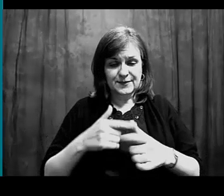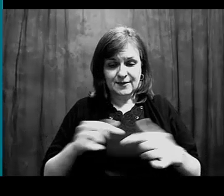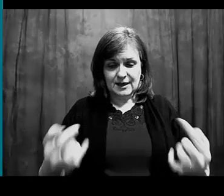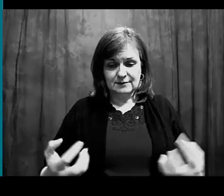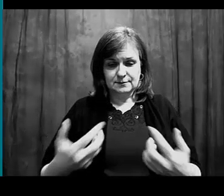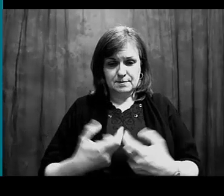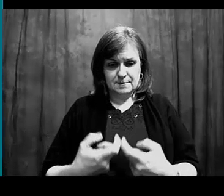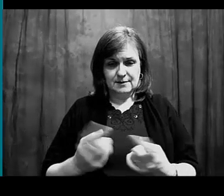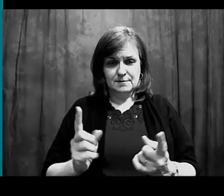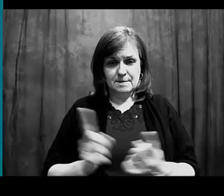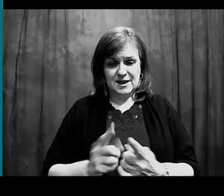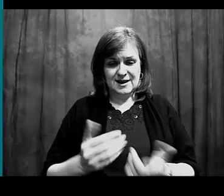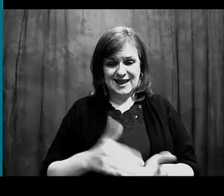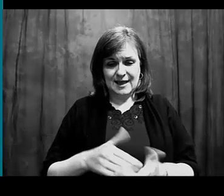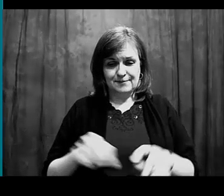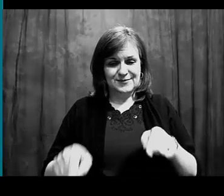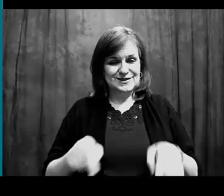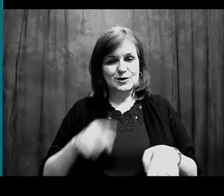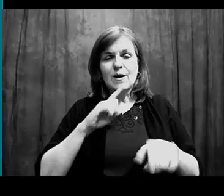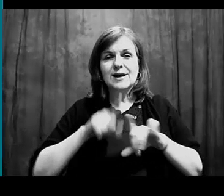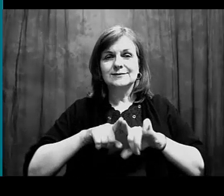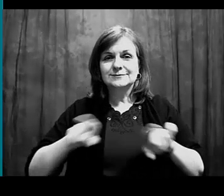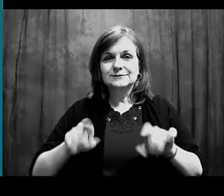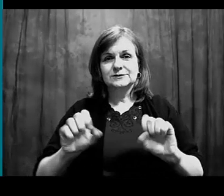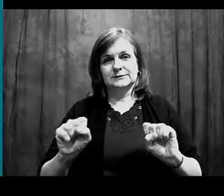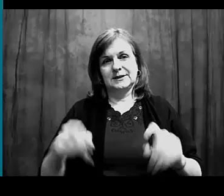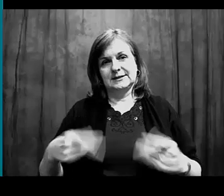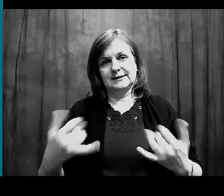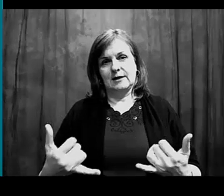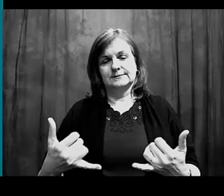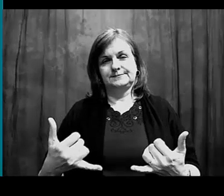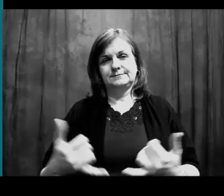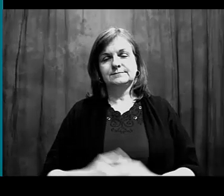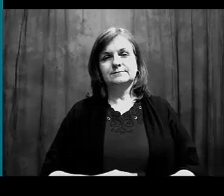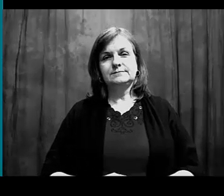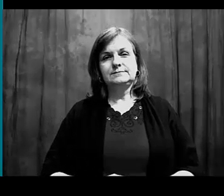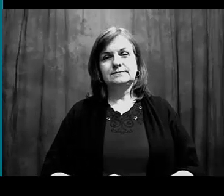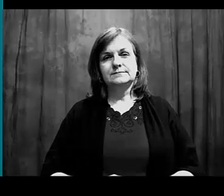have come back together in the south -- they are actually two species now